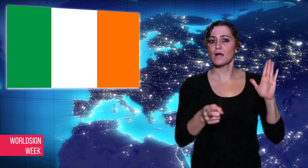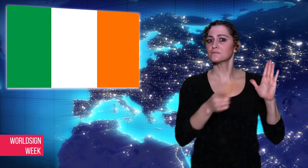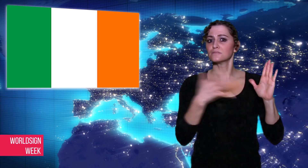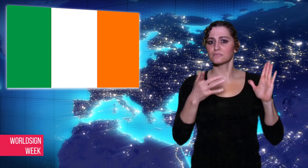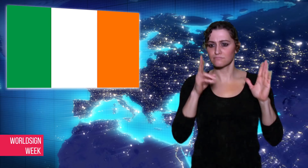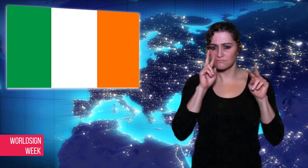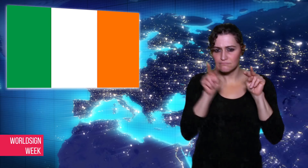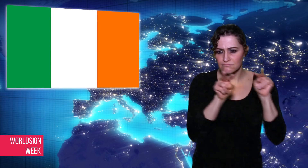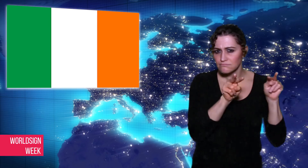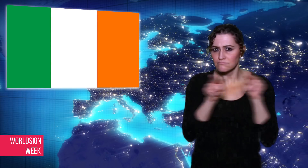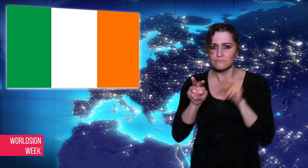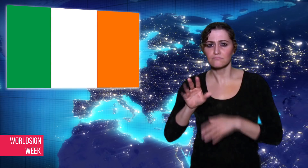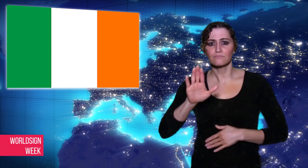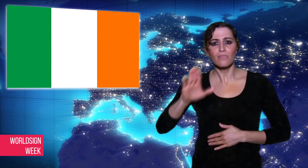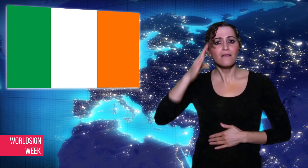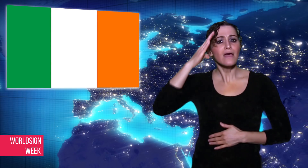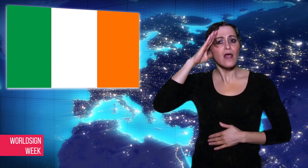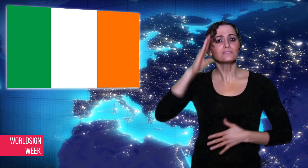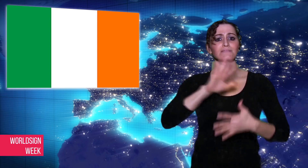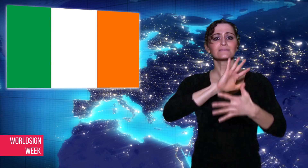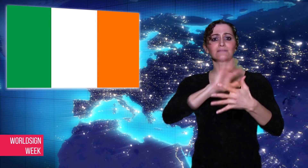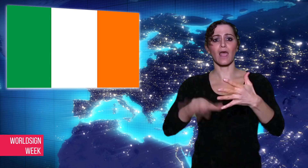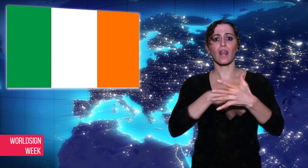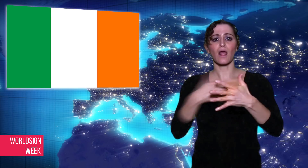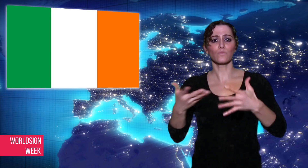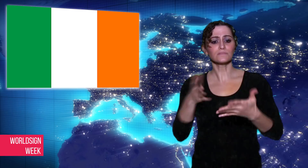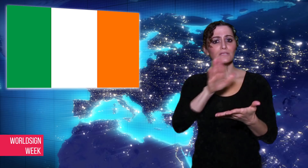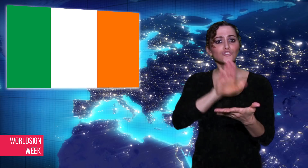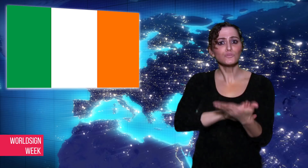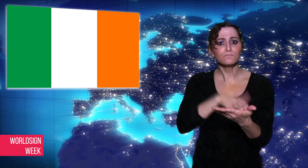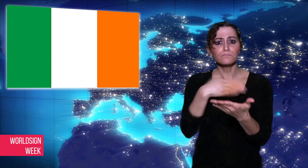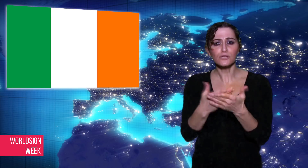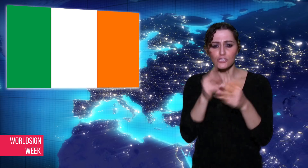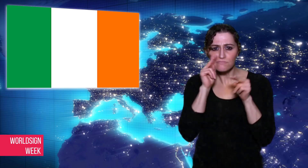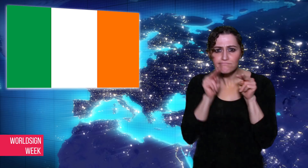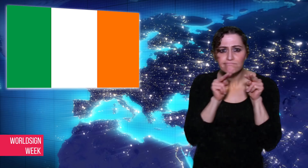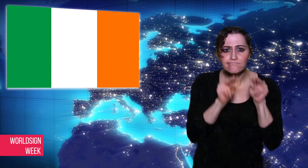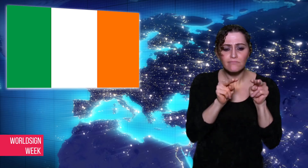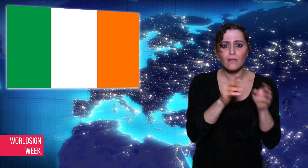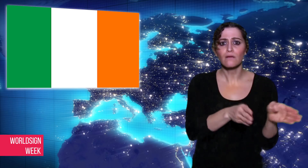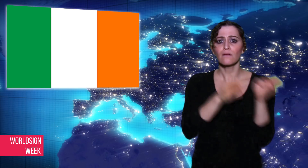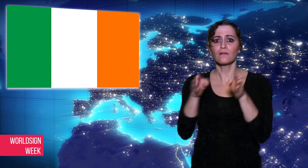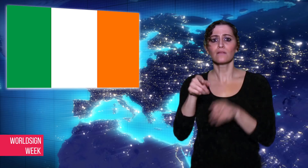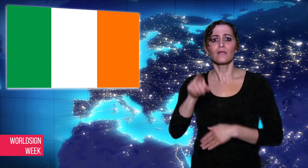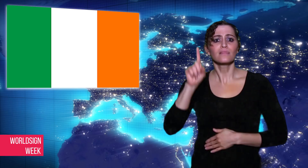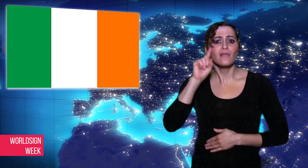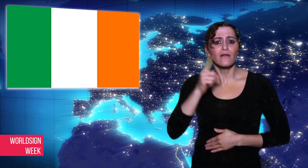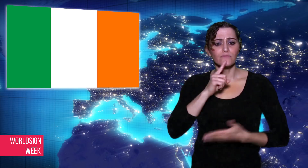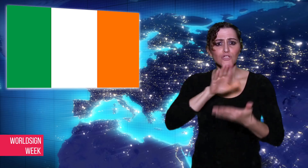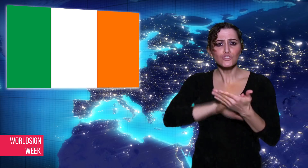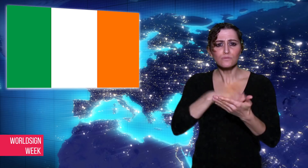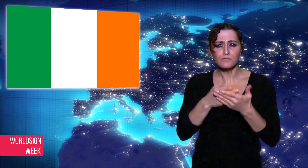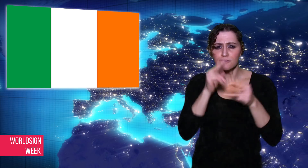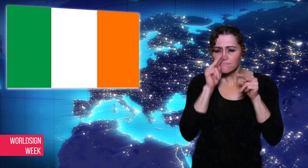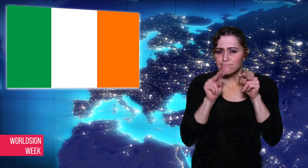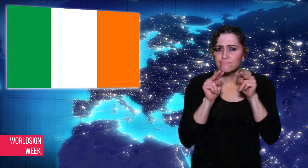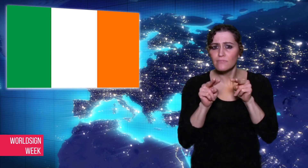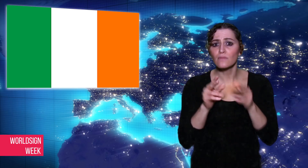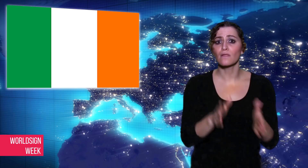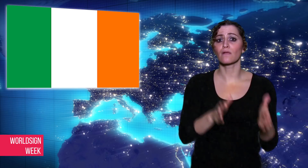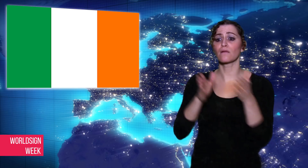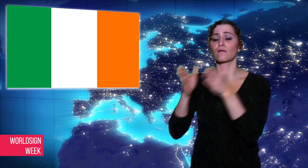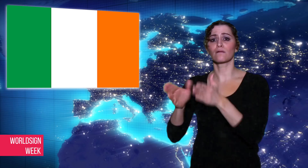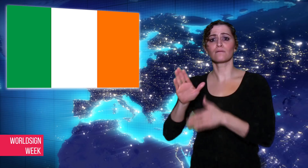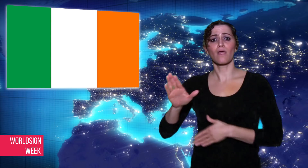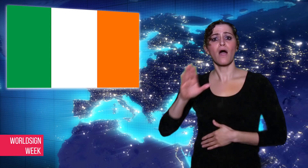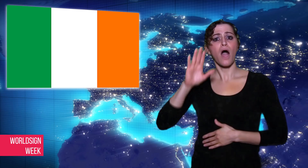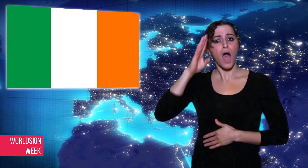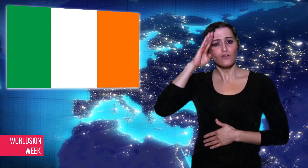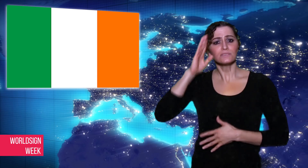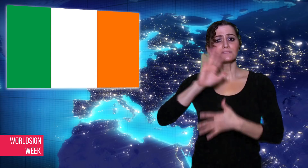communicate through ISL as their